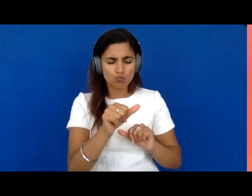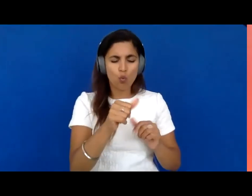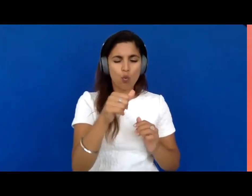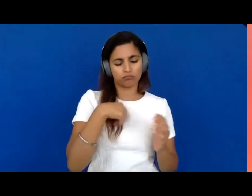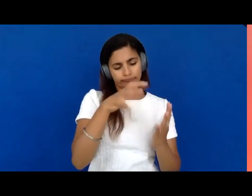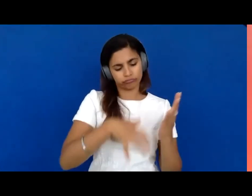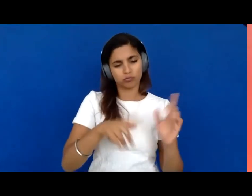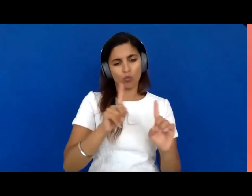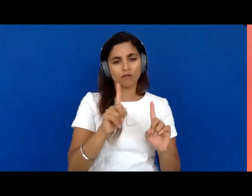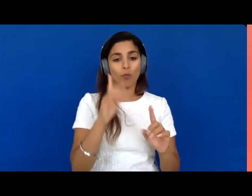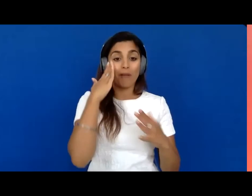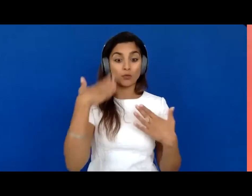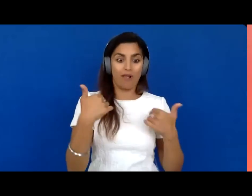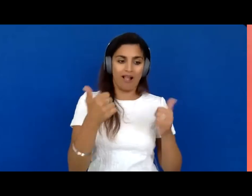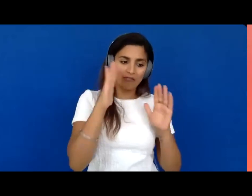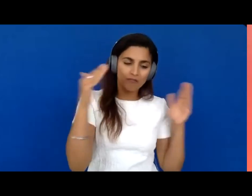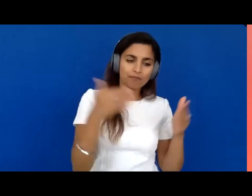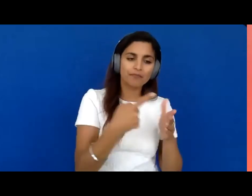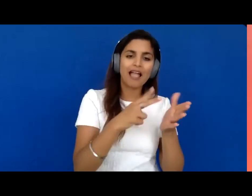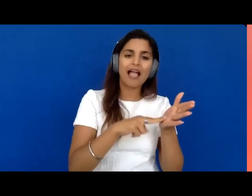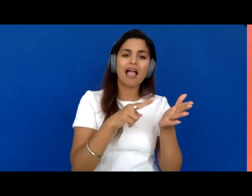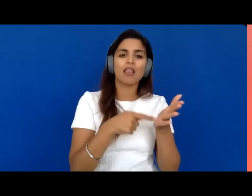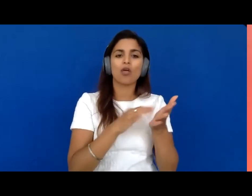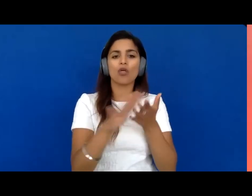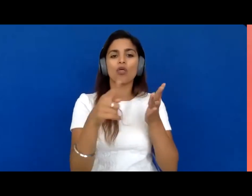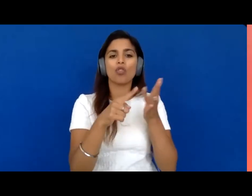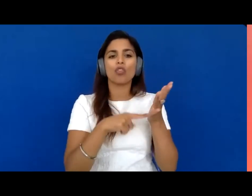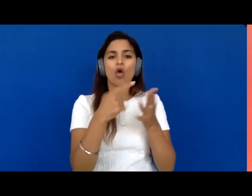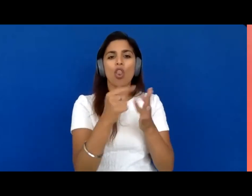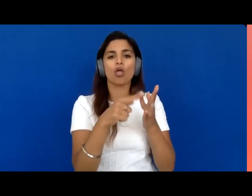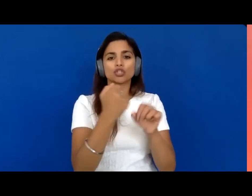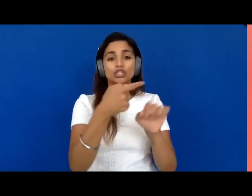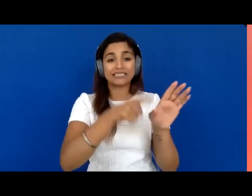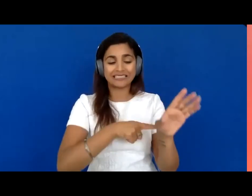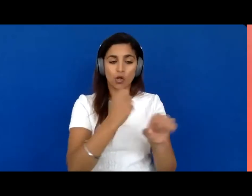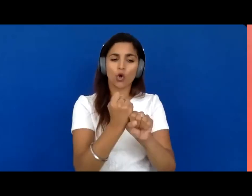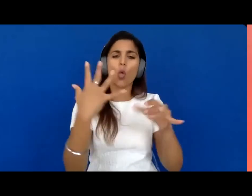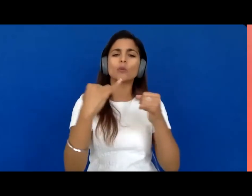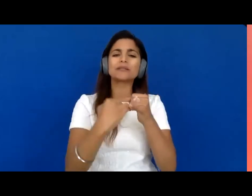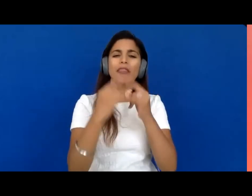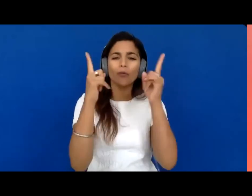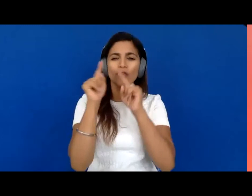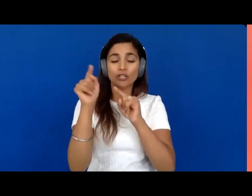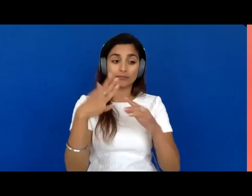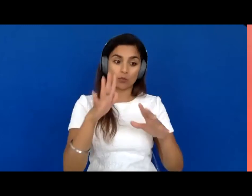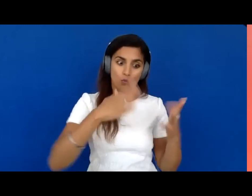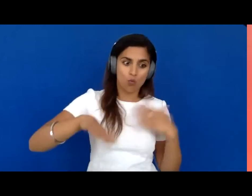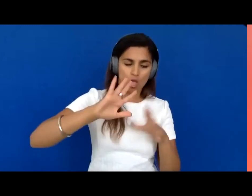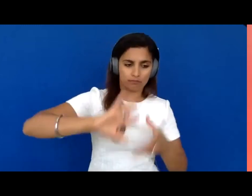color that was edited and put together by students and Goldsmith's the institution where I work Kevin Buckman and Florida Mumtaz with the students who